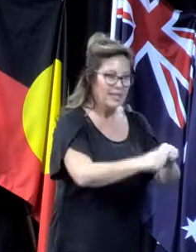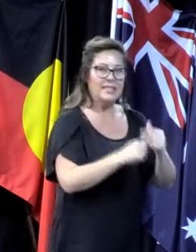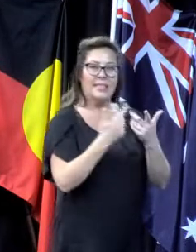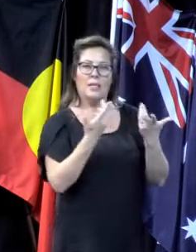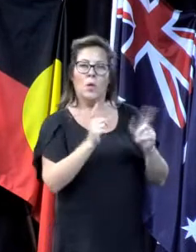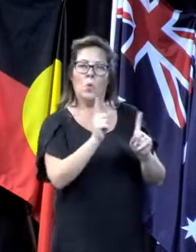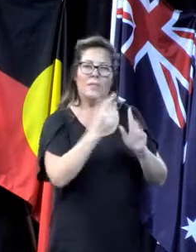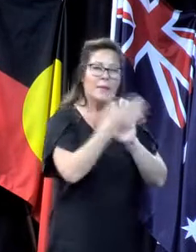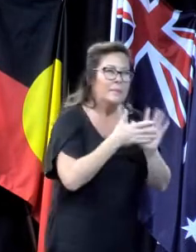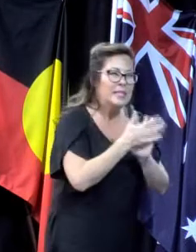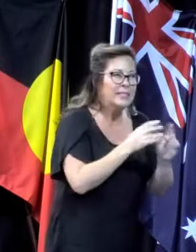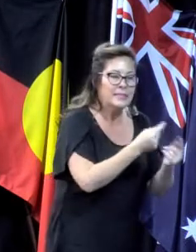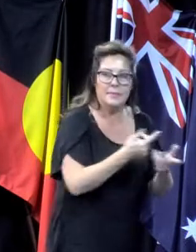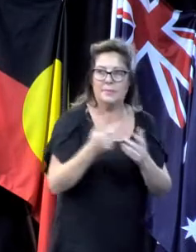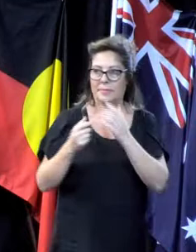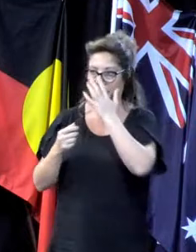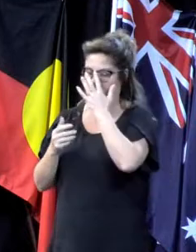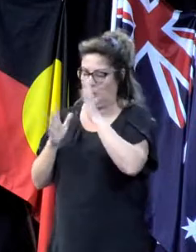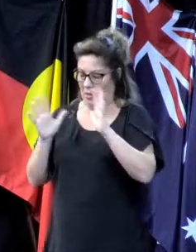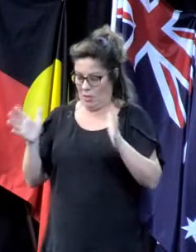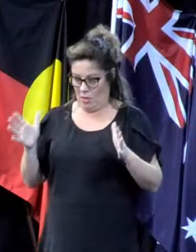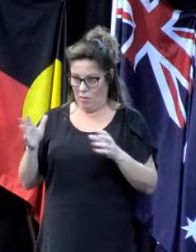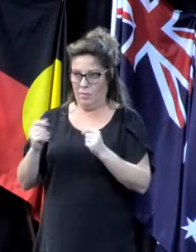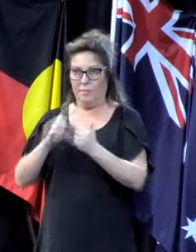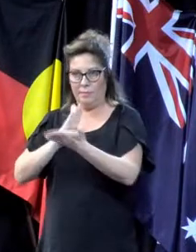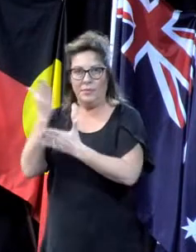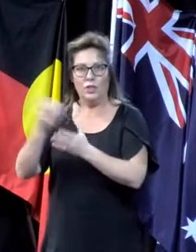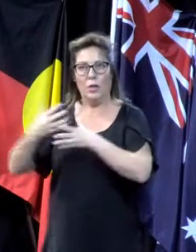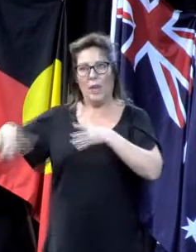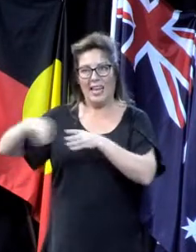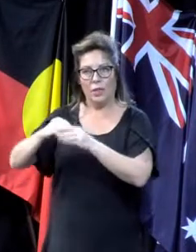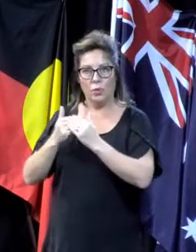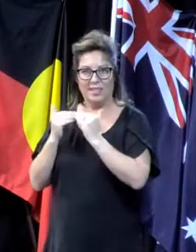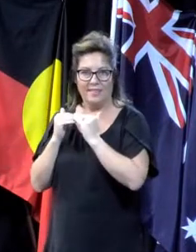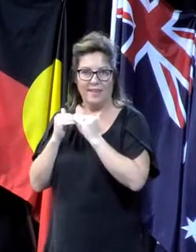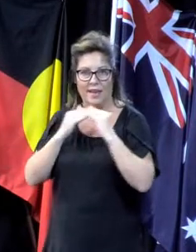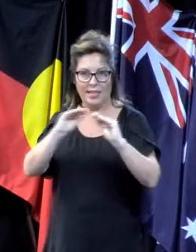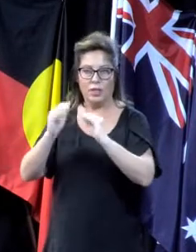to support implementation. So, genuine inclusive education isn't achieved overnight